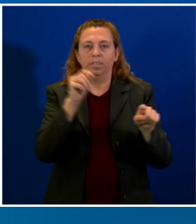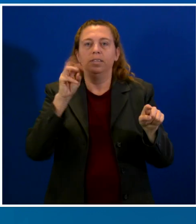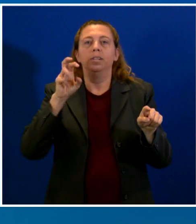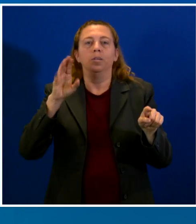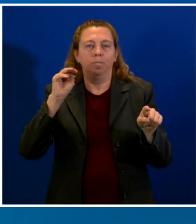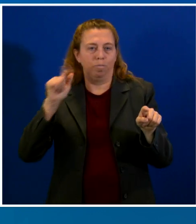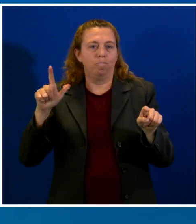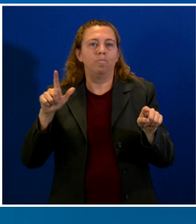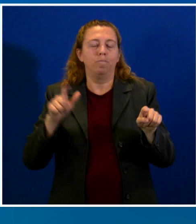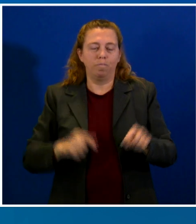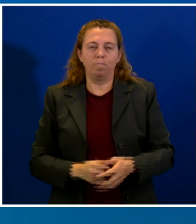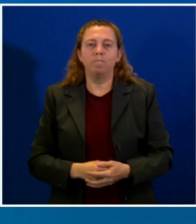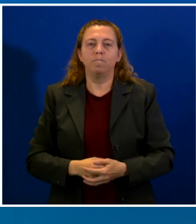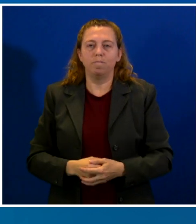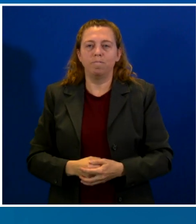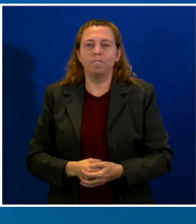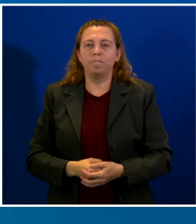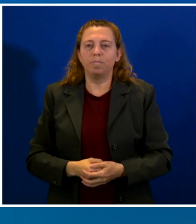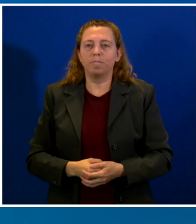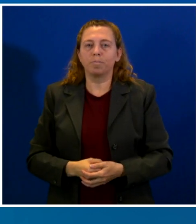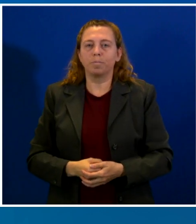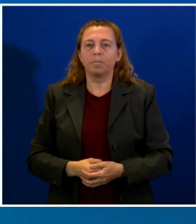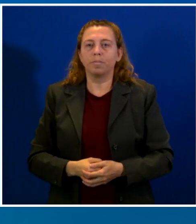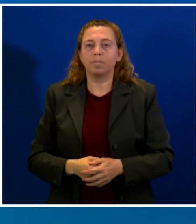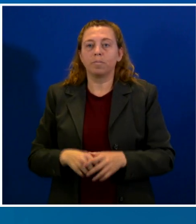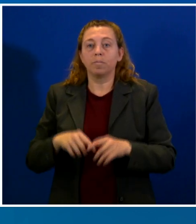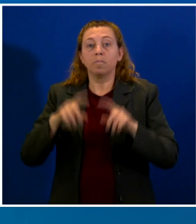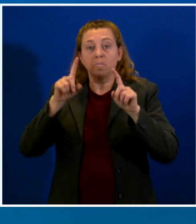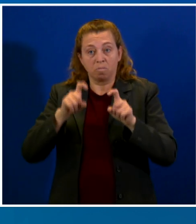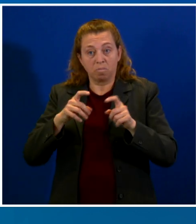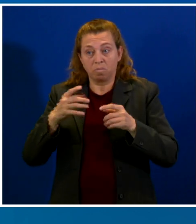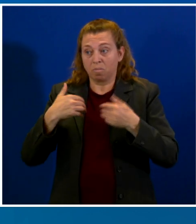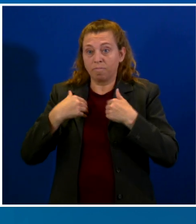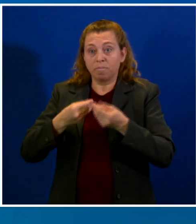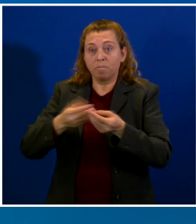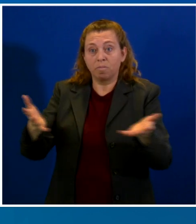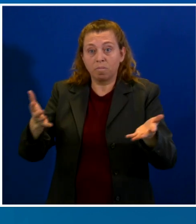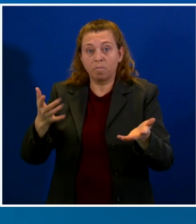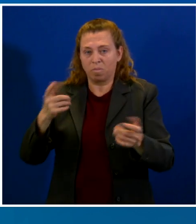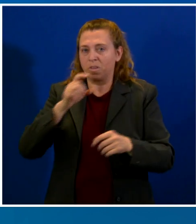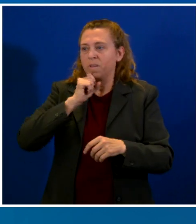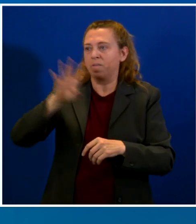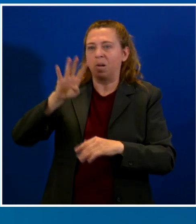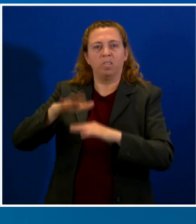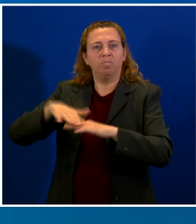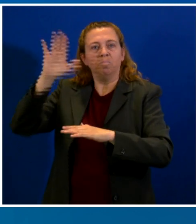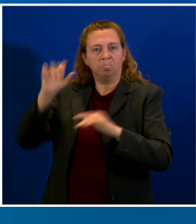Tests are available to anyone 4 years and older who has COVID-19